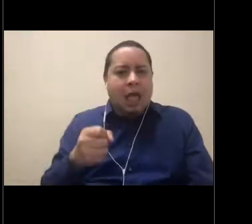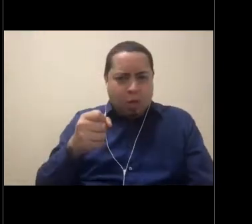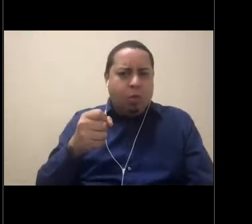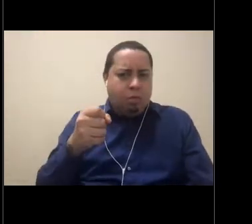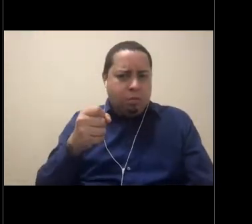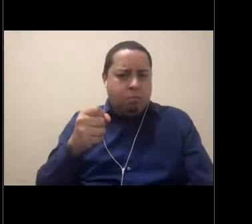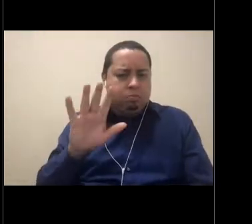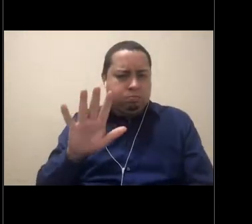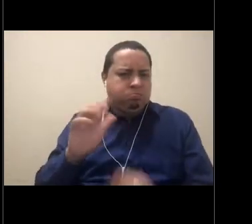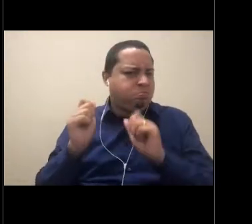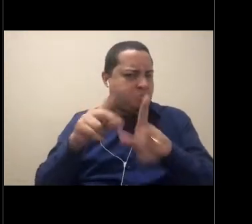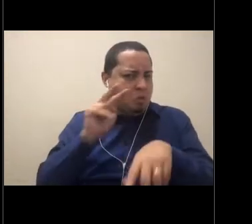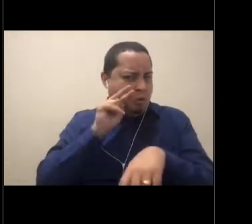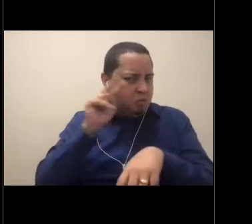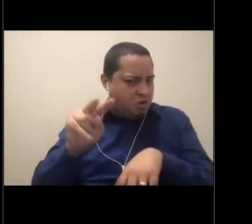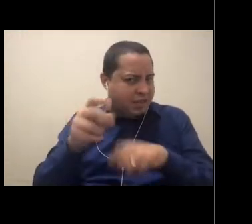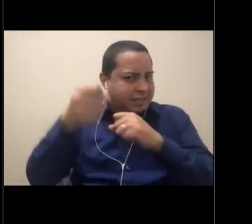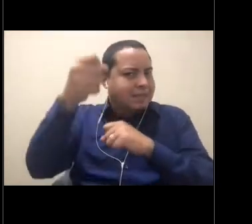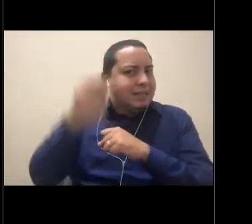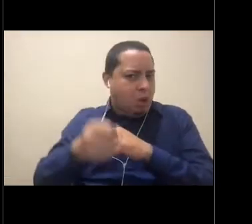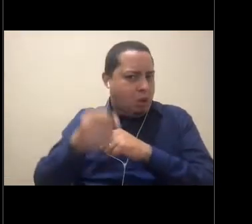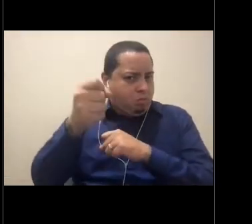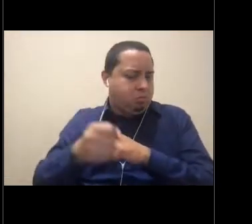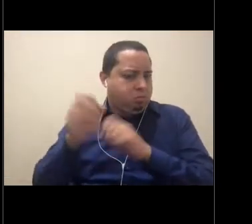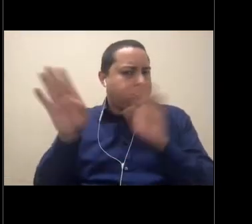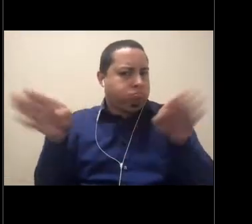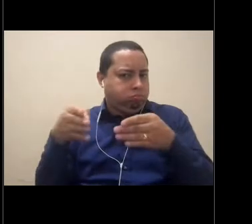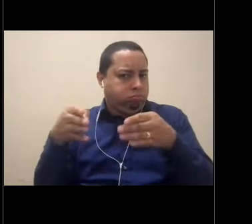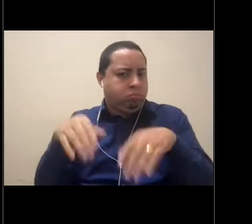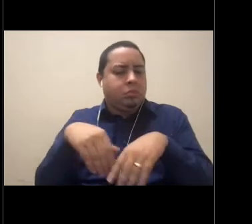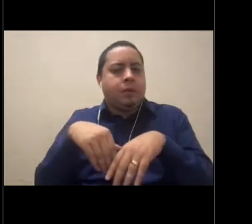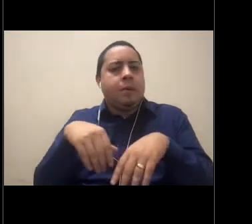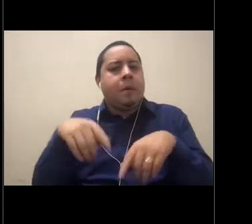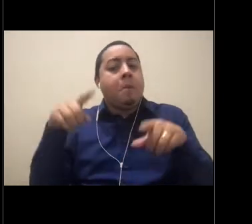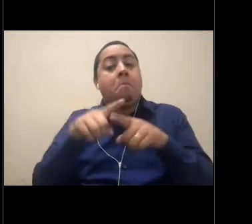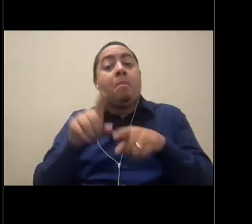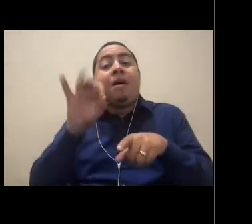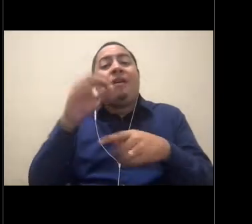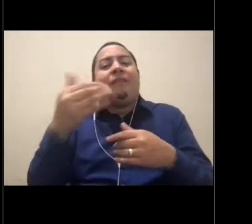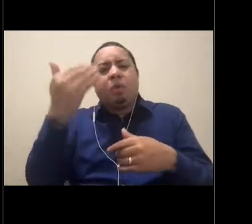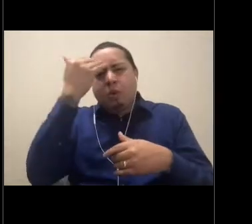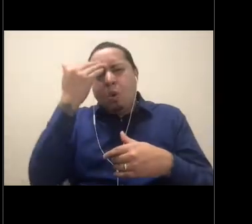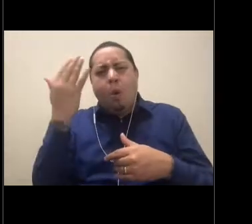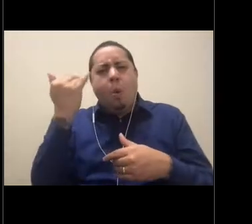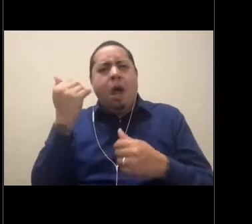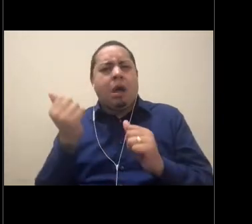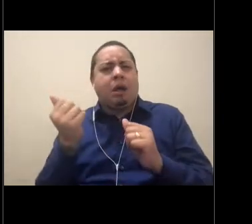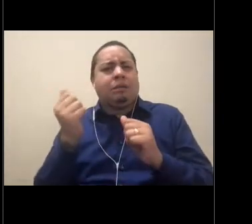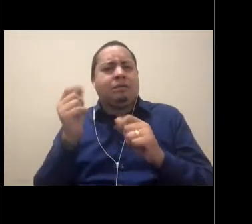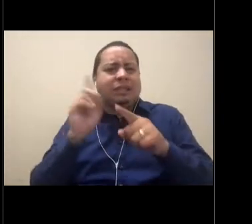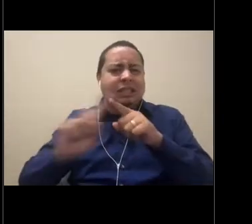if you have a more sophisticated answer. But go ahead and drop in there. Why you think they're pointed in different directions?